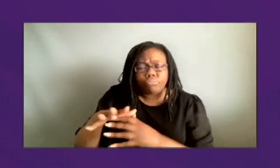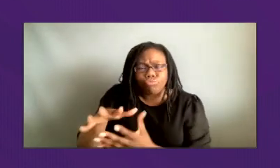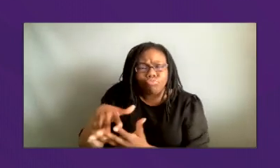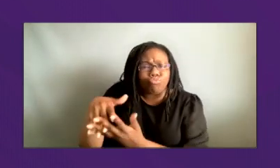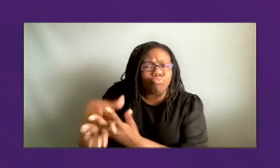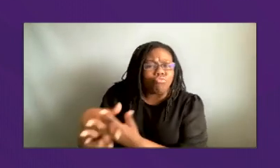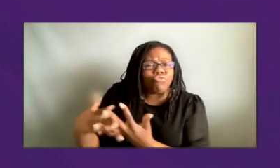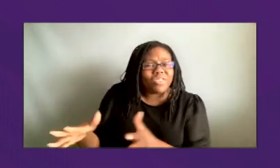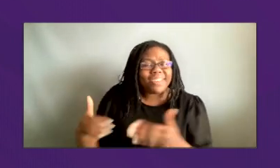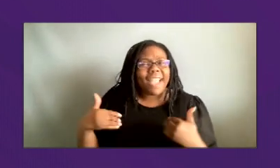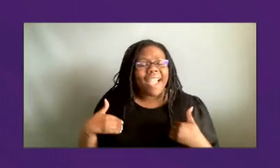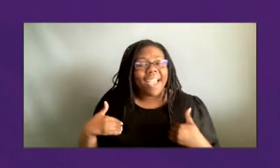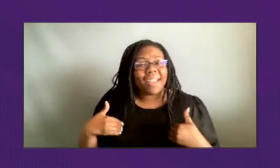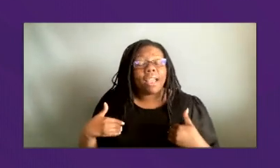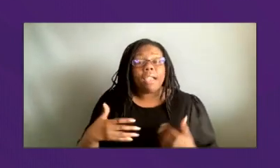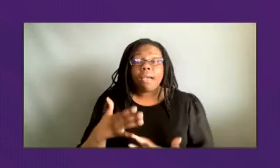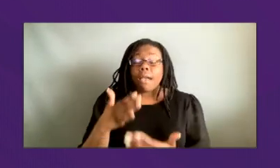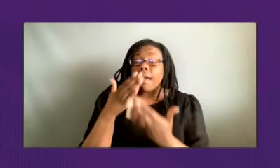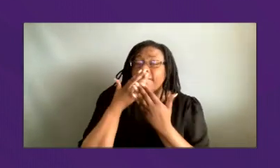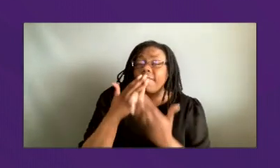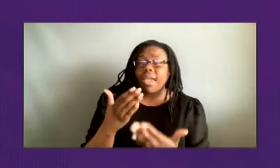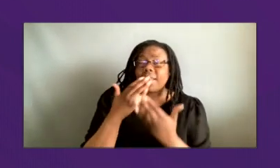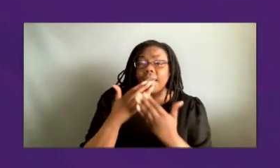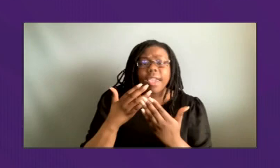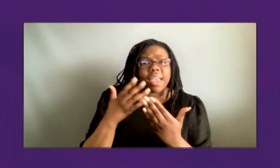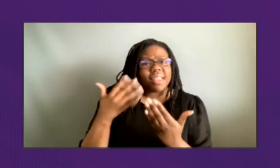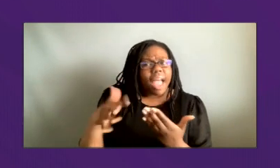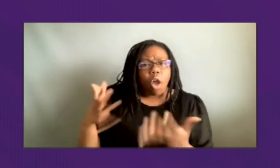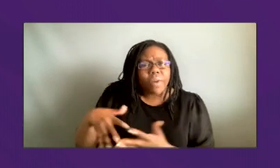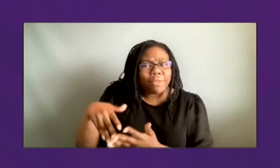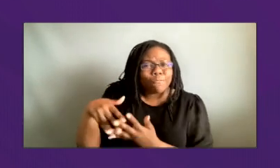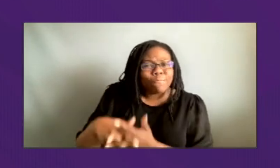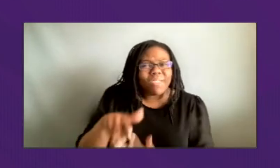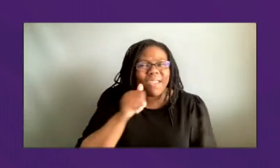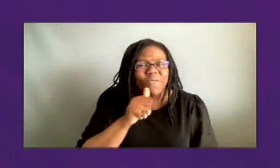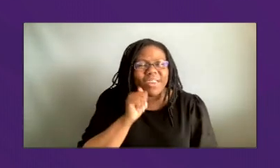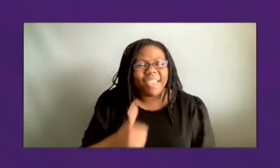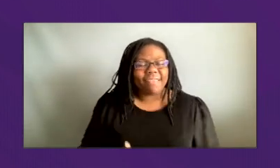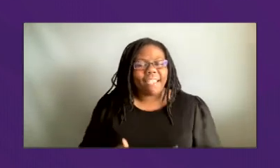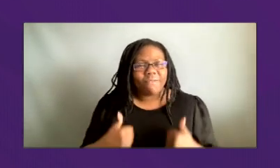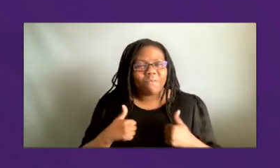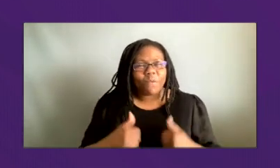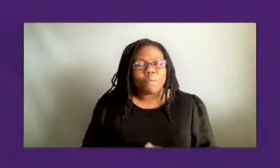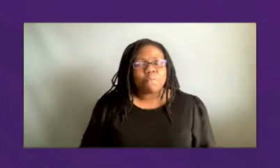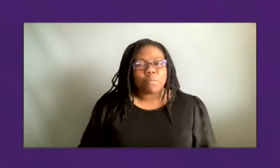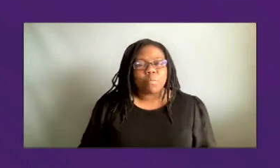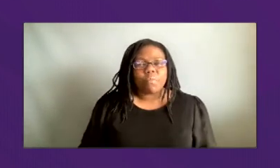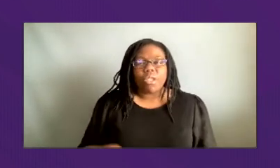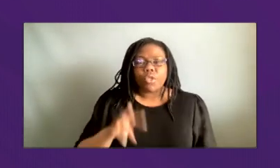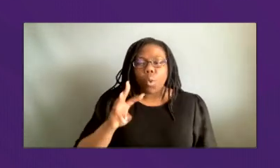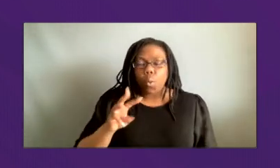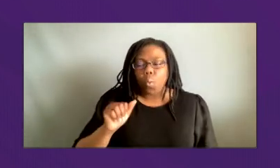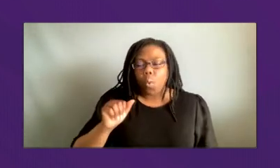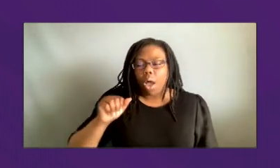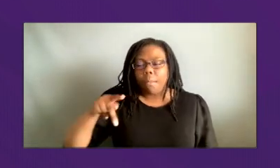life. Today, the three primary communities of the Wampanoag people in Massachusetts are Mashpee on